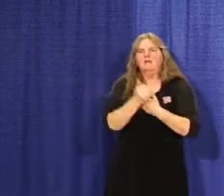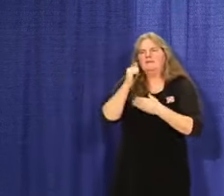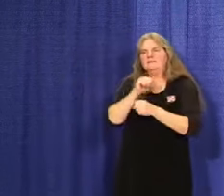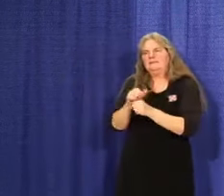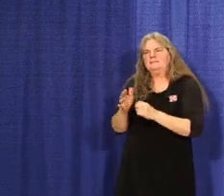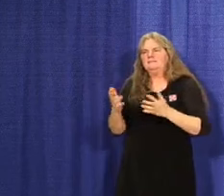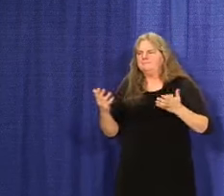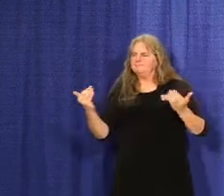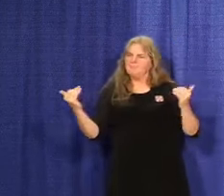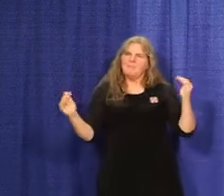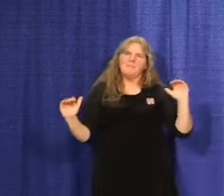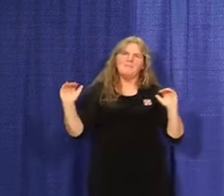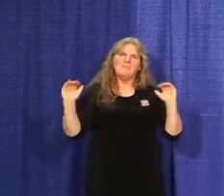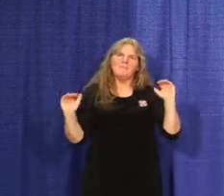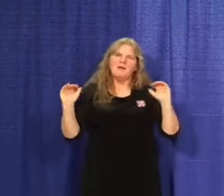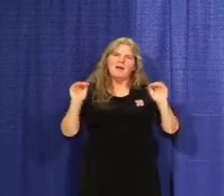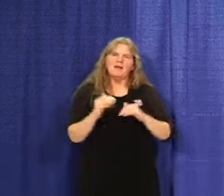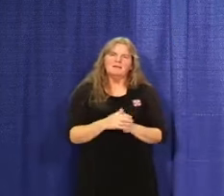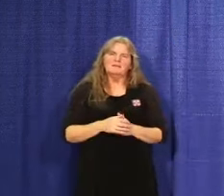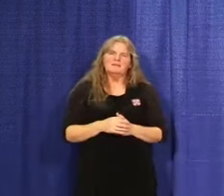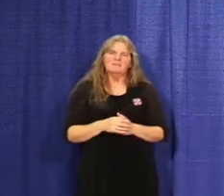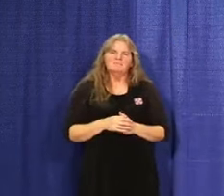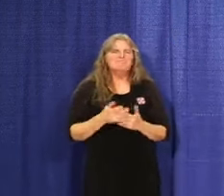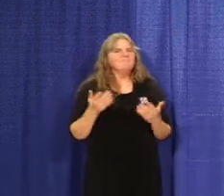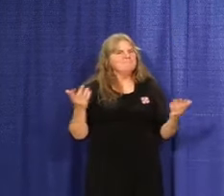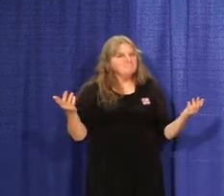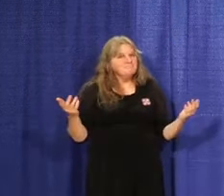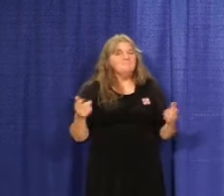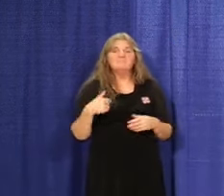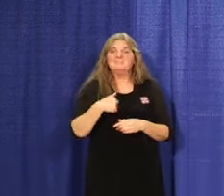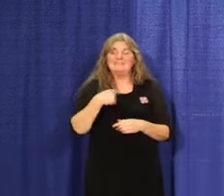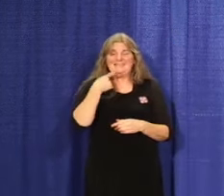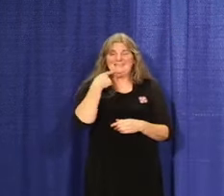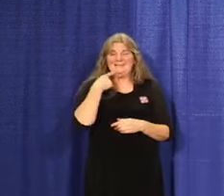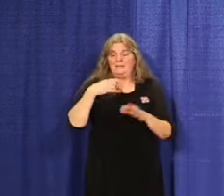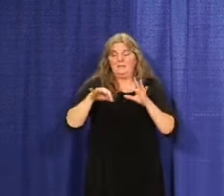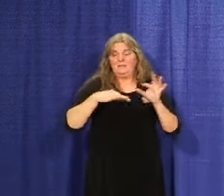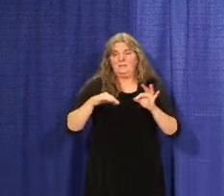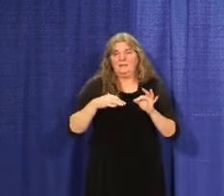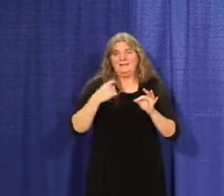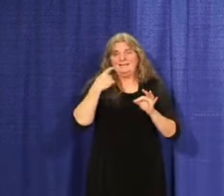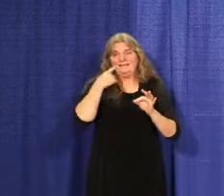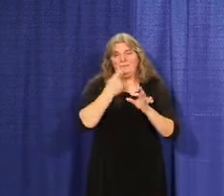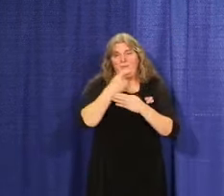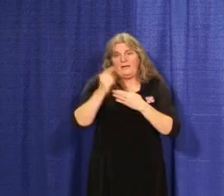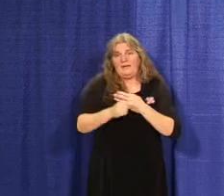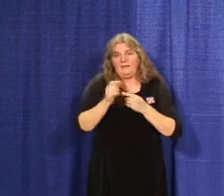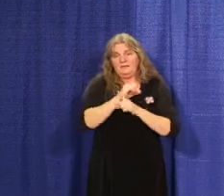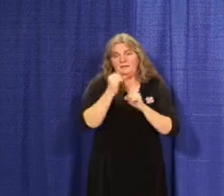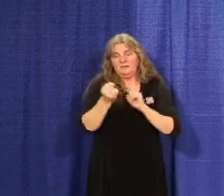describing this case, I'm being very careful about how I describe the individual. I have not identified gender or